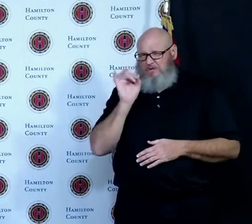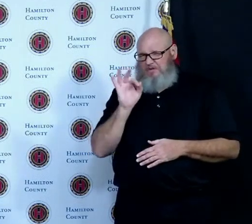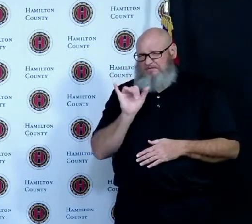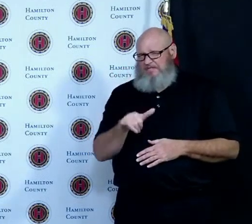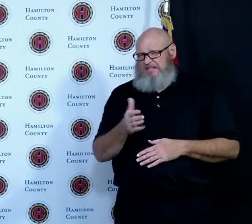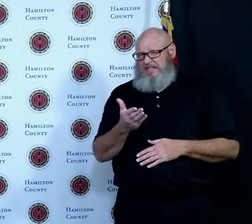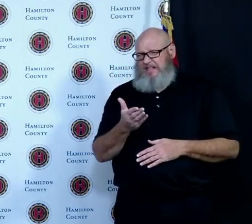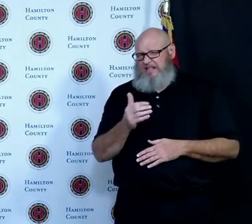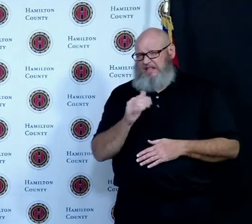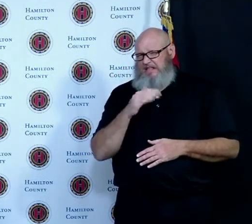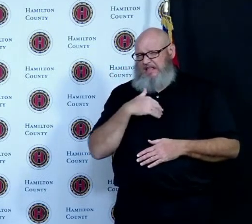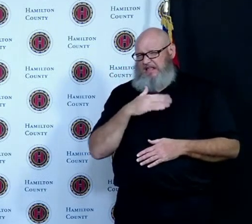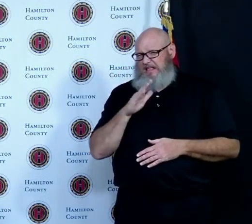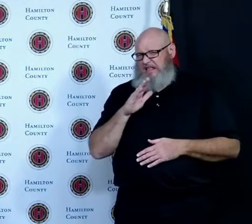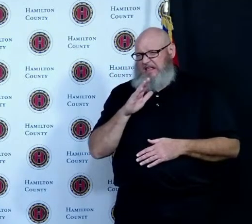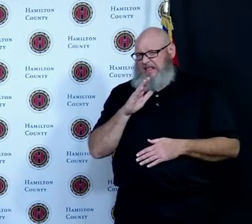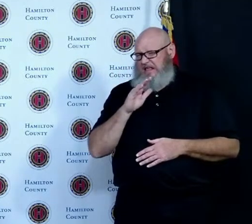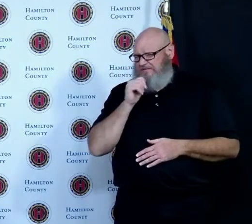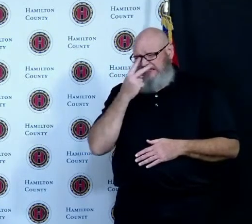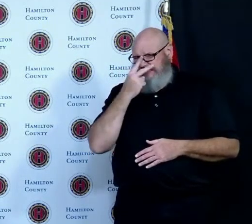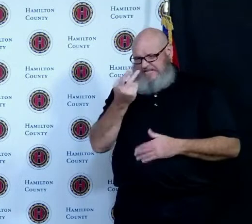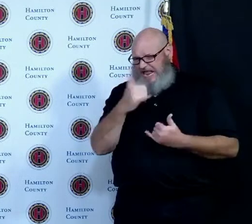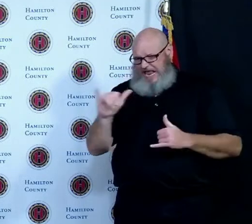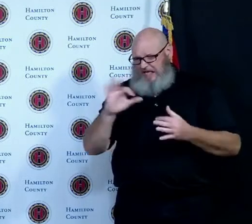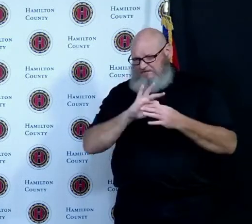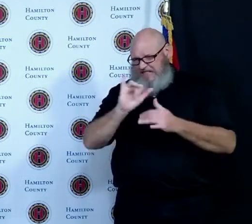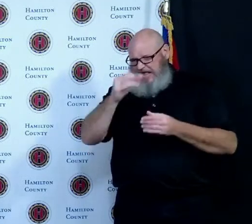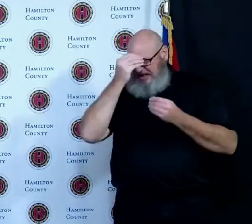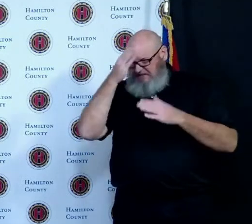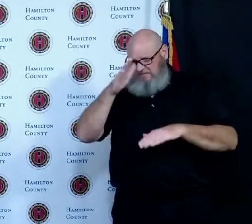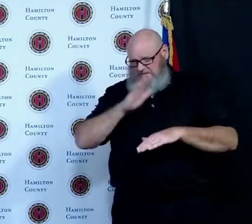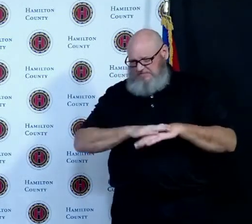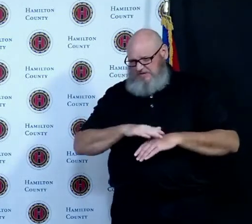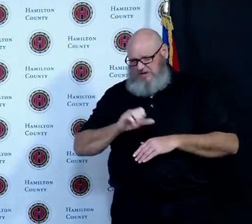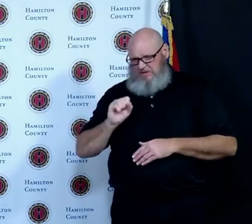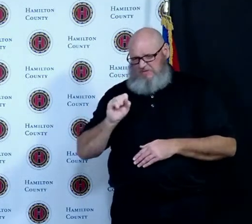is at least with the locations in Hamilton County they are being distributed in the most orderly